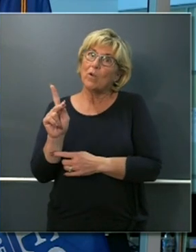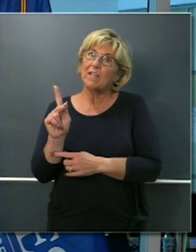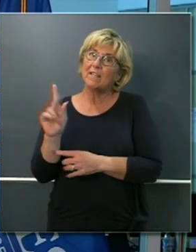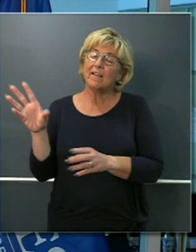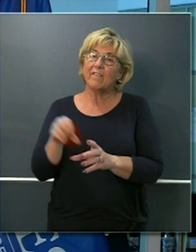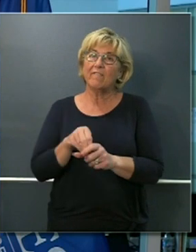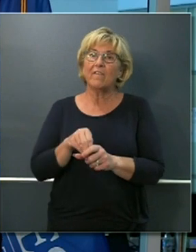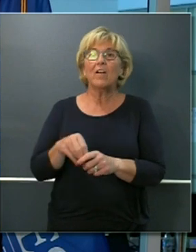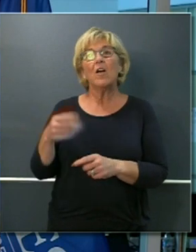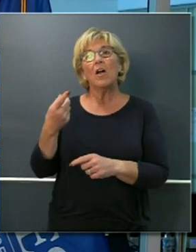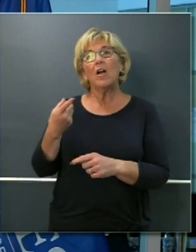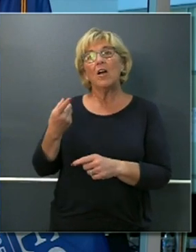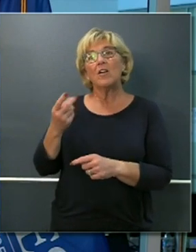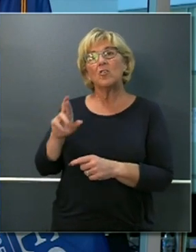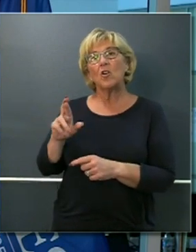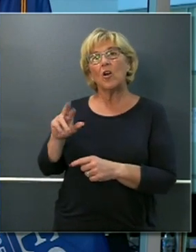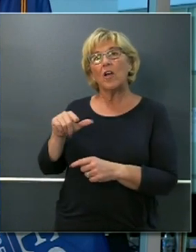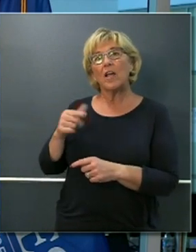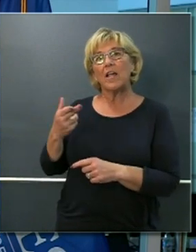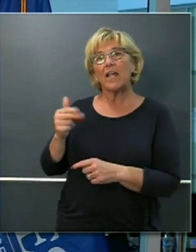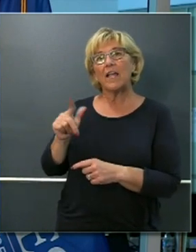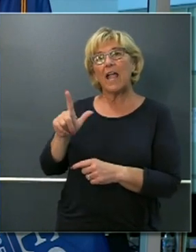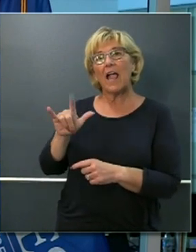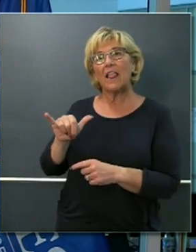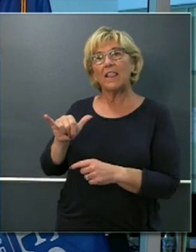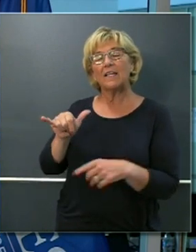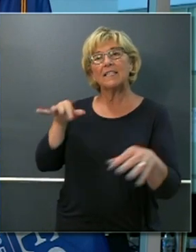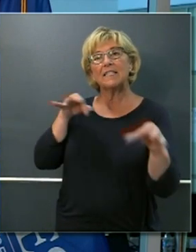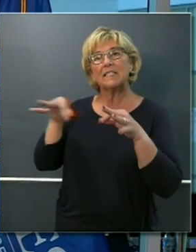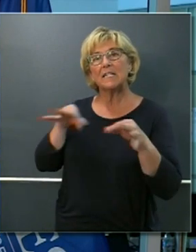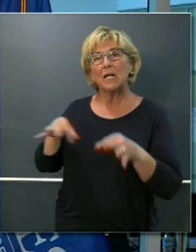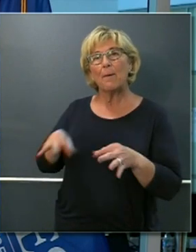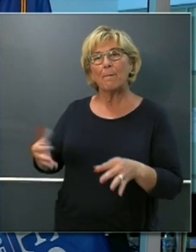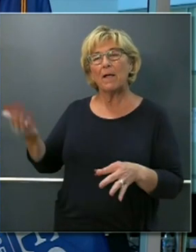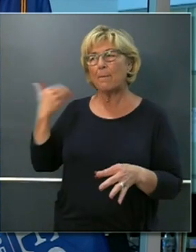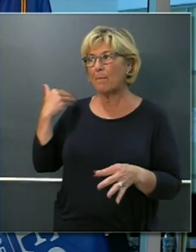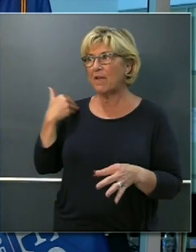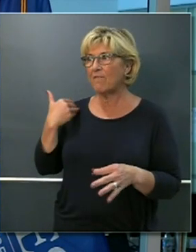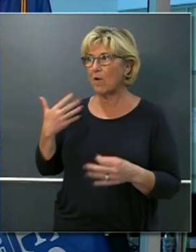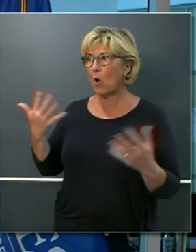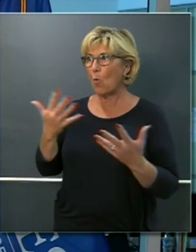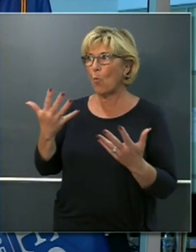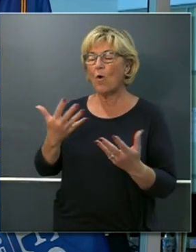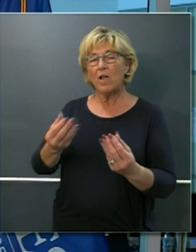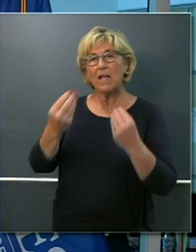ONTO THE NEXT SLIDE, IT IS OUR ABILITY TO DETERMINE THAT WE ARE MOVING IN A WAY THAT IS SAFE AND BEST FOR CALIFORNIANS.